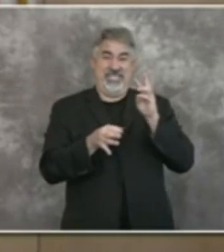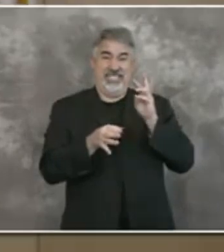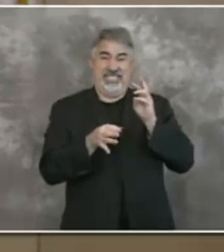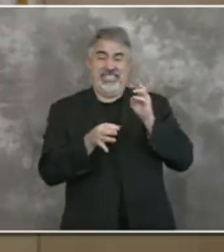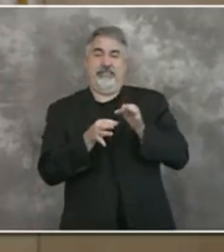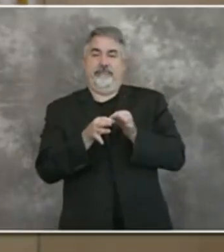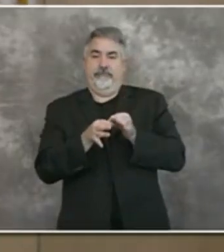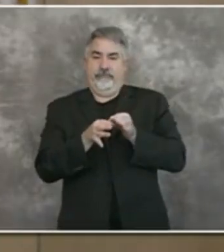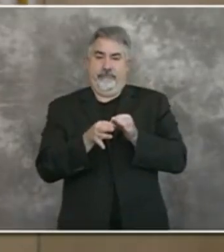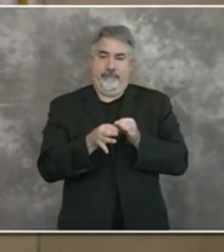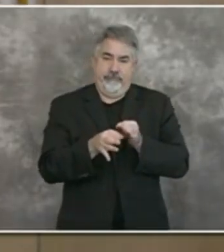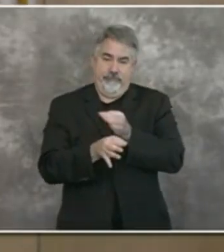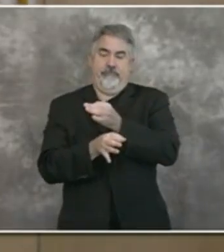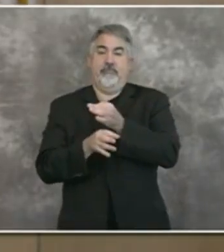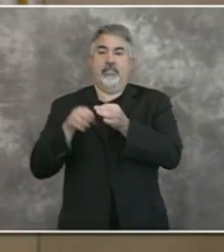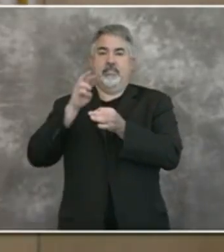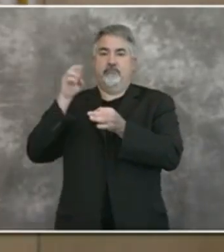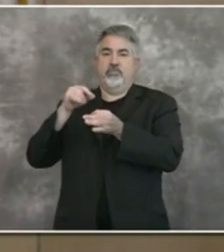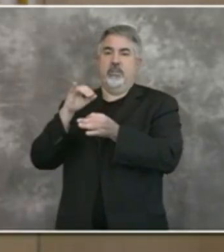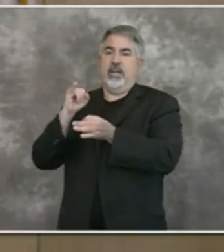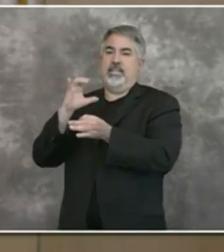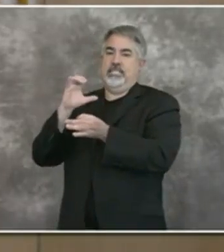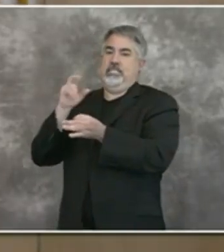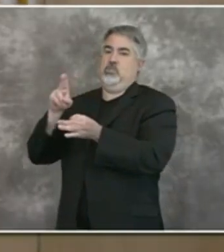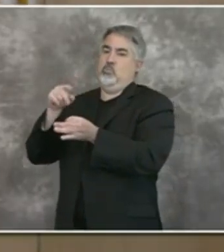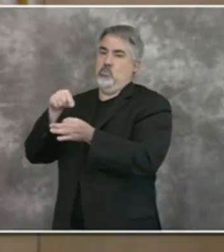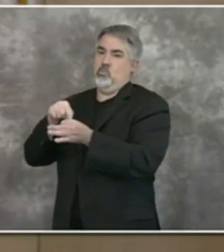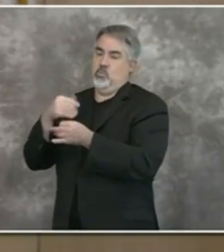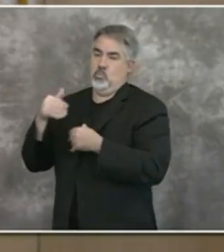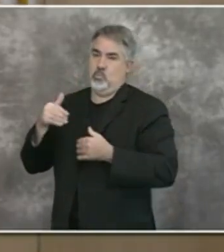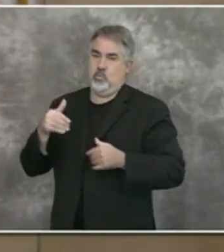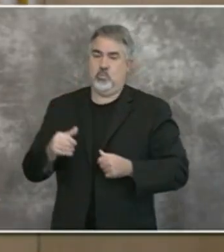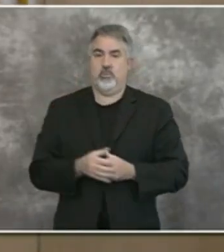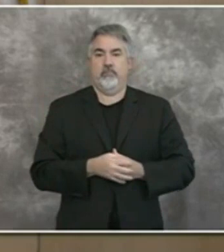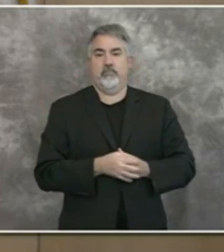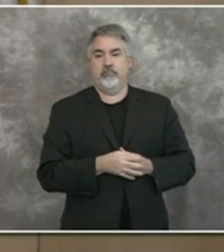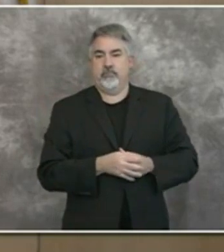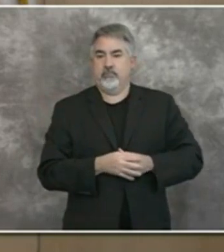BEEN HOSPITALIZED. AND OF THAT TOTAL 300 AND NIGHT RATHER